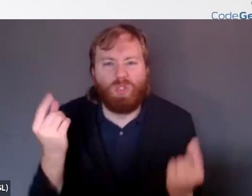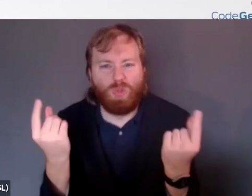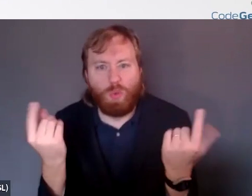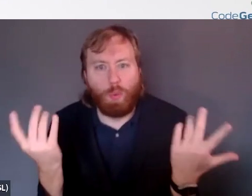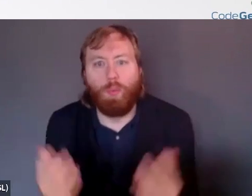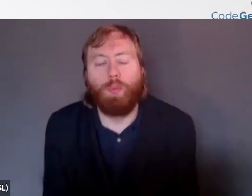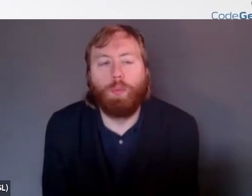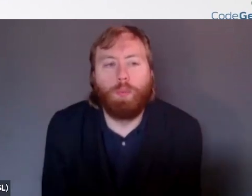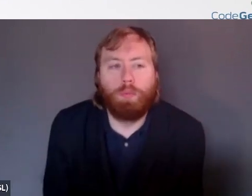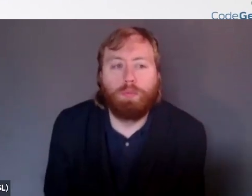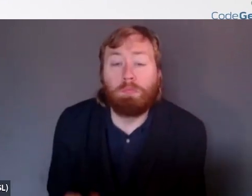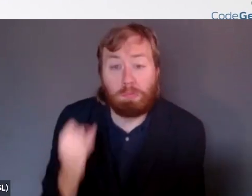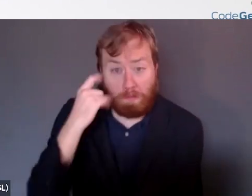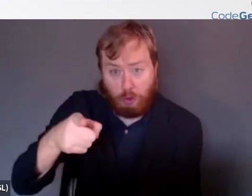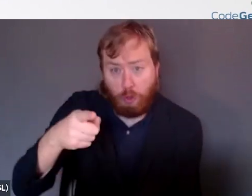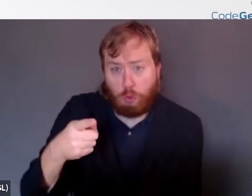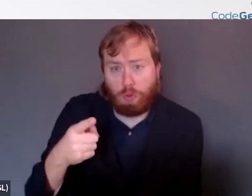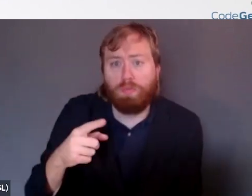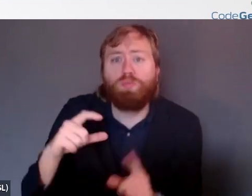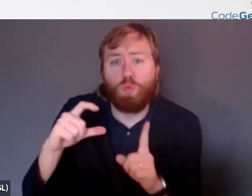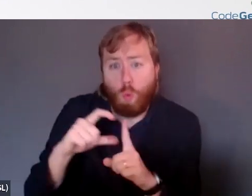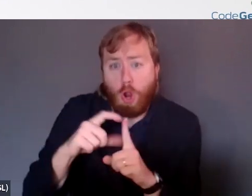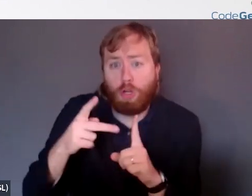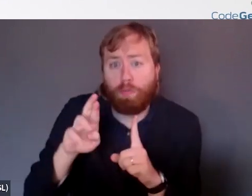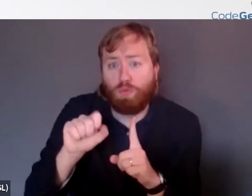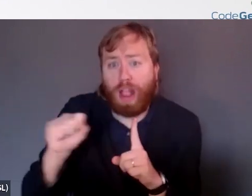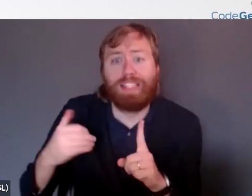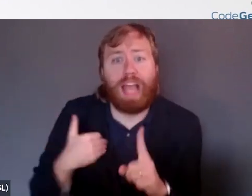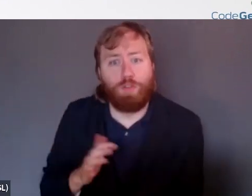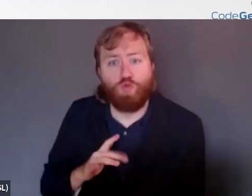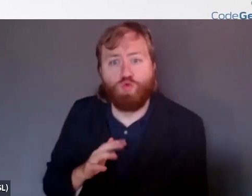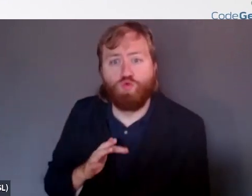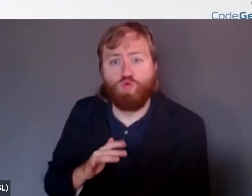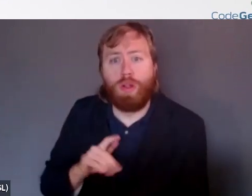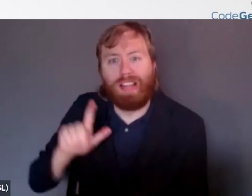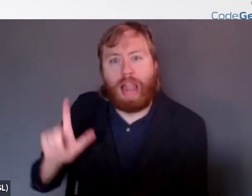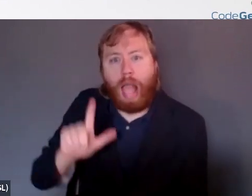If you're working in WordPress, there's a handy library there called wp.a11y